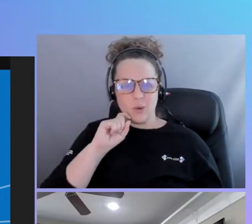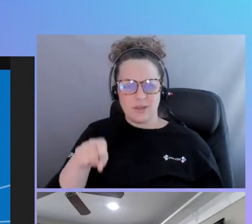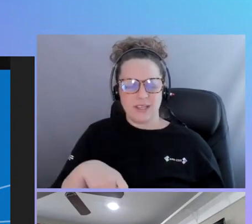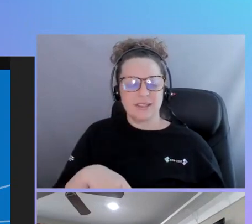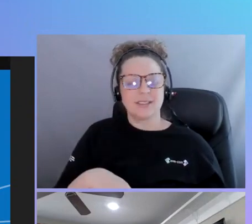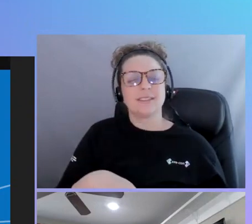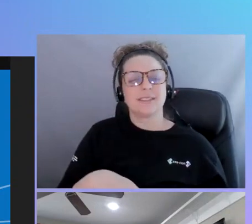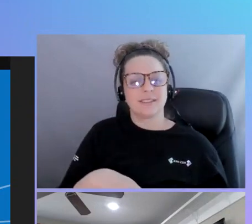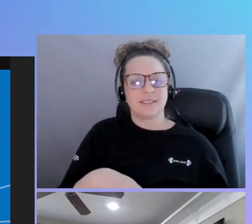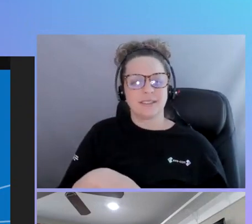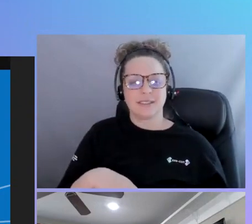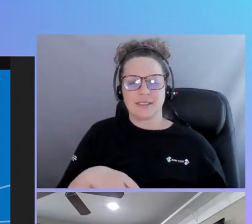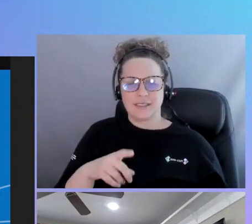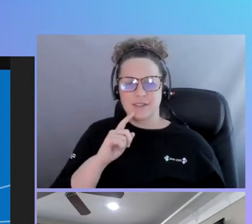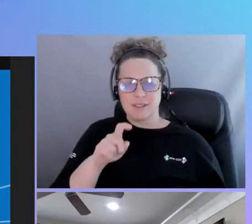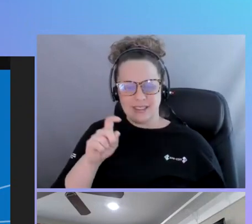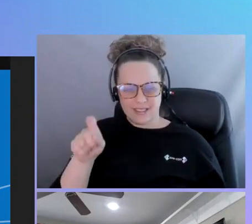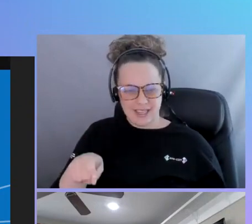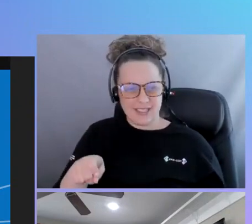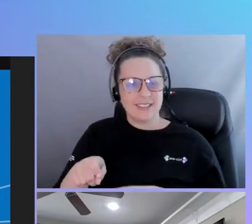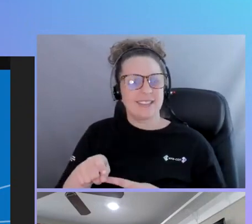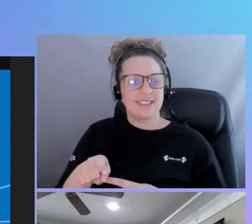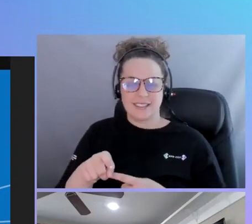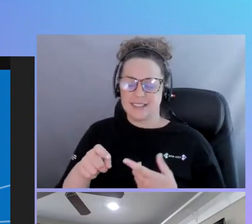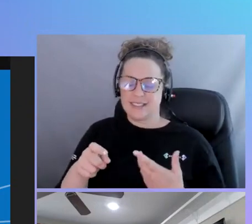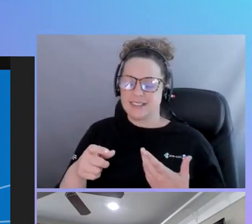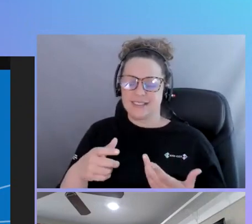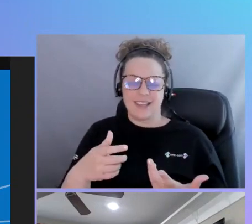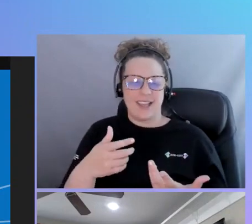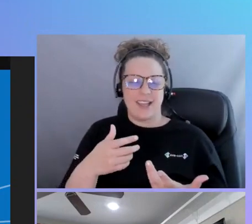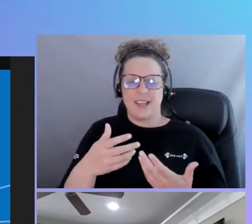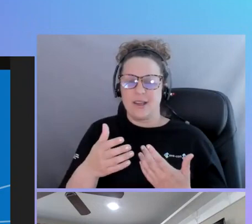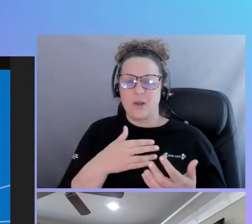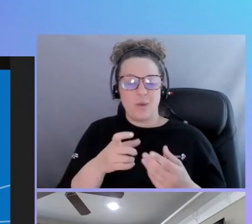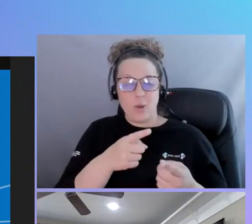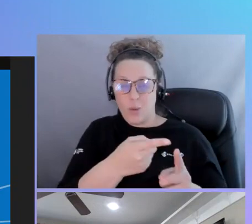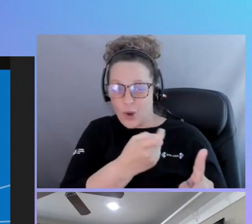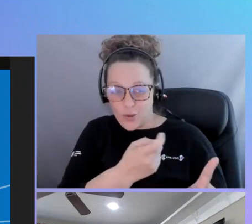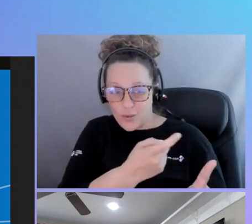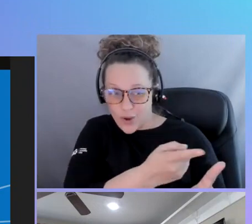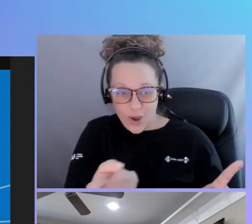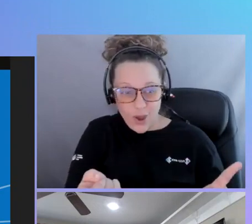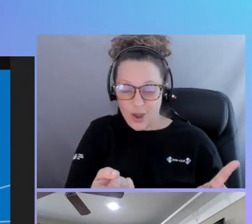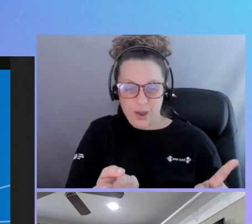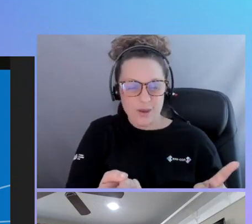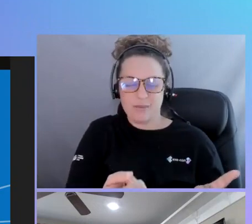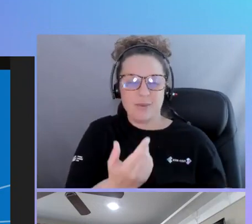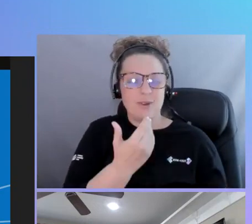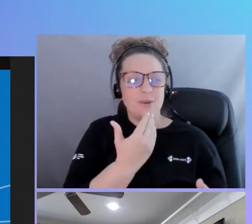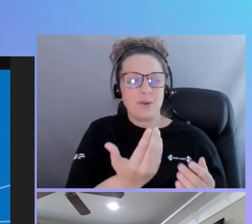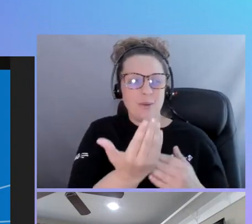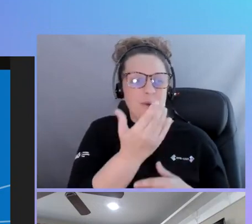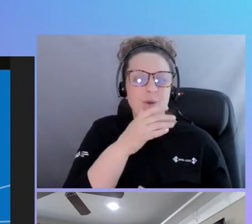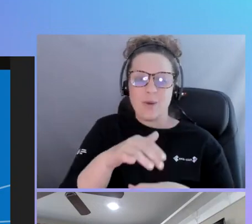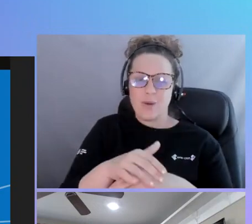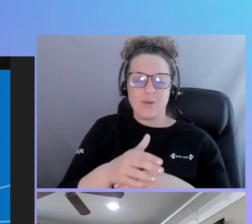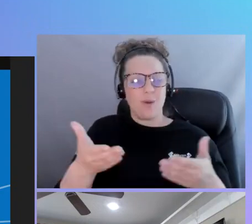afternoon. Good evening. No matter where you're coming to us from, around the globe, welcome to axe-con. And I hope you all